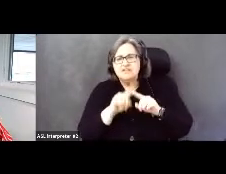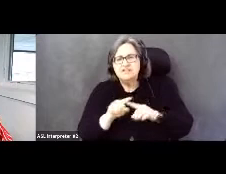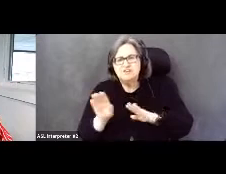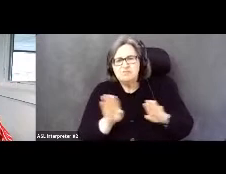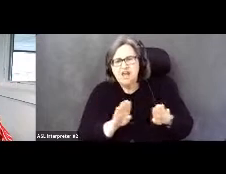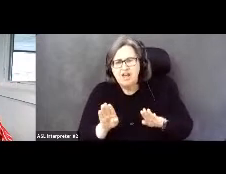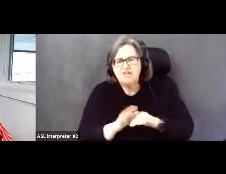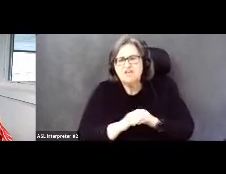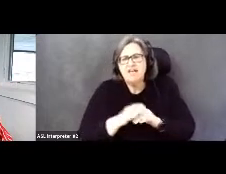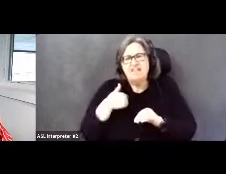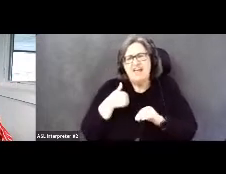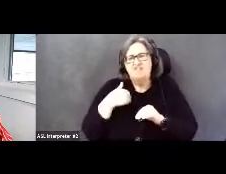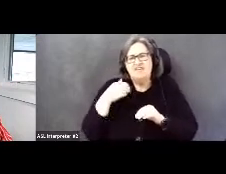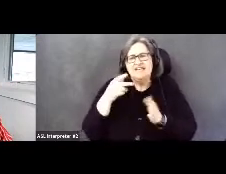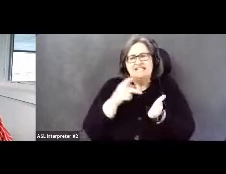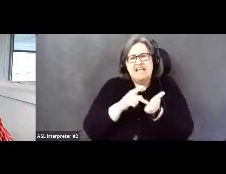labels not understanding the origin